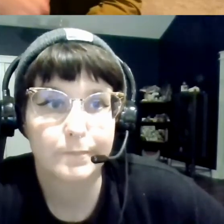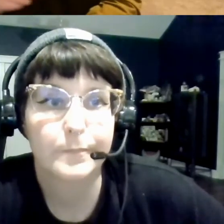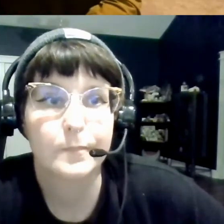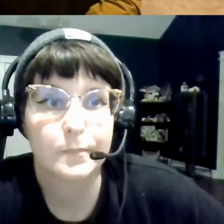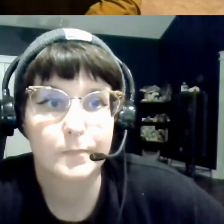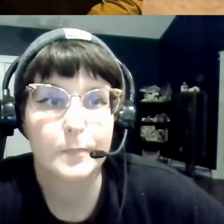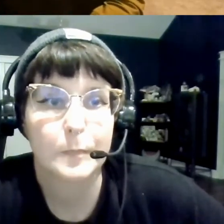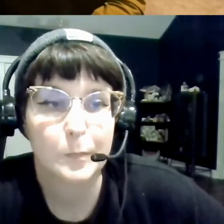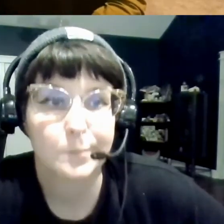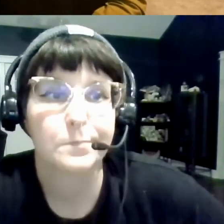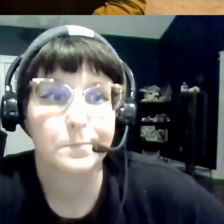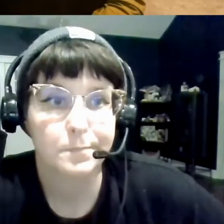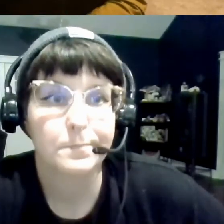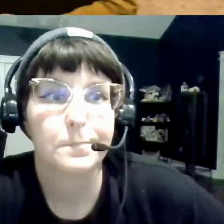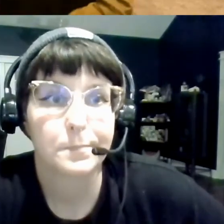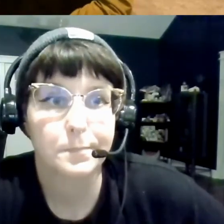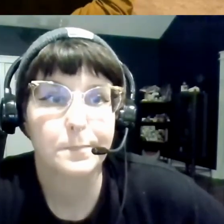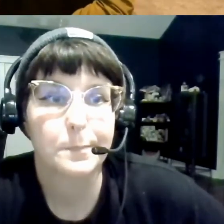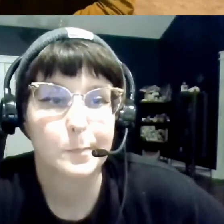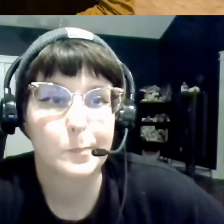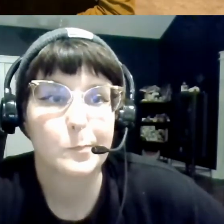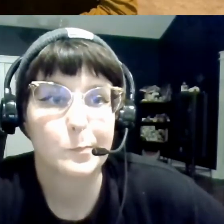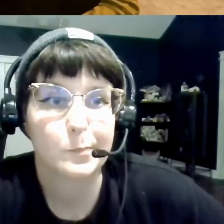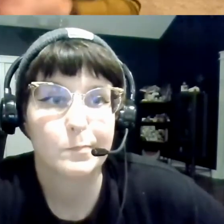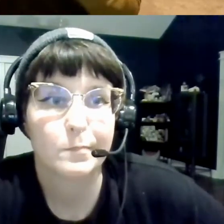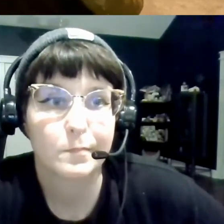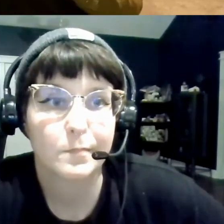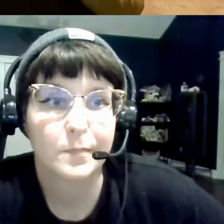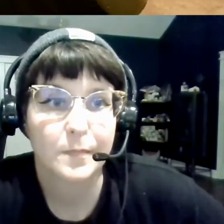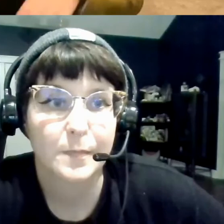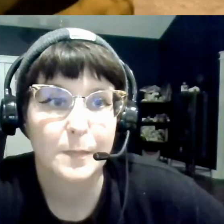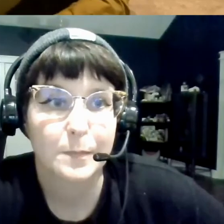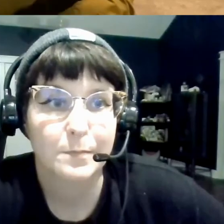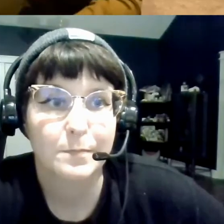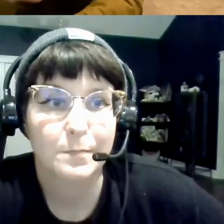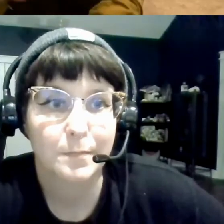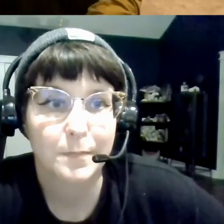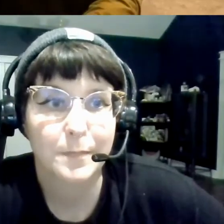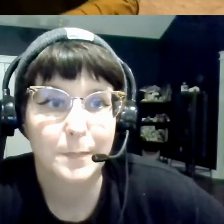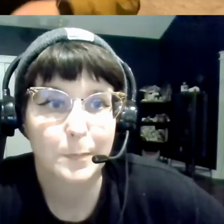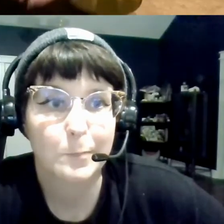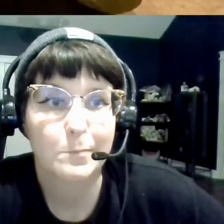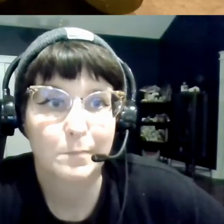or those kinds of places. We both live in West Virginia, so that may be easier,